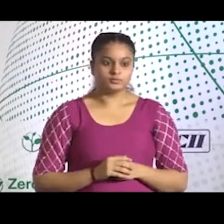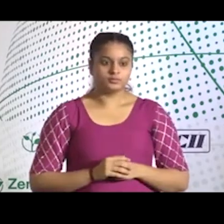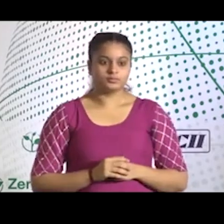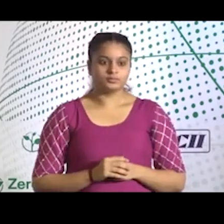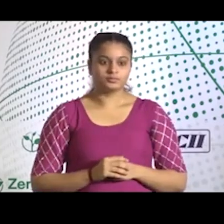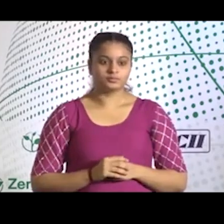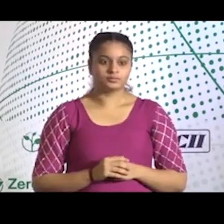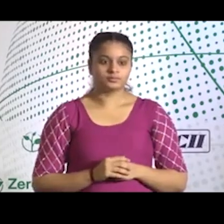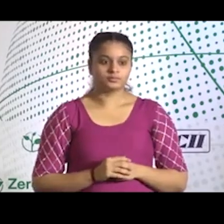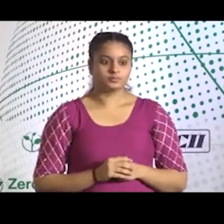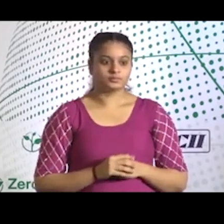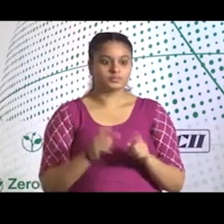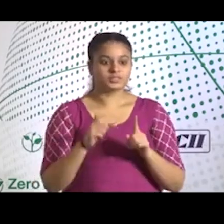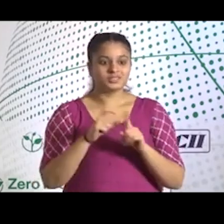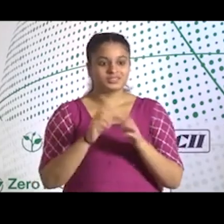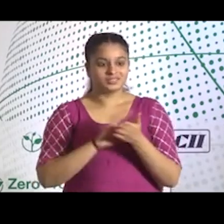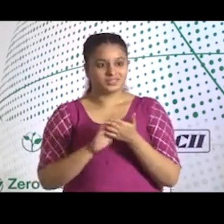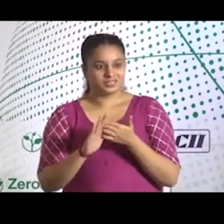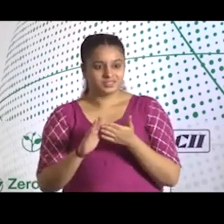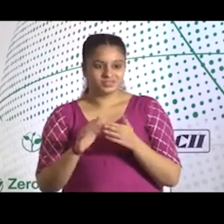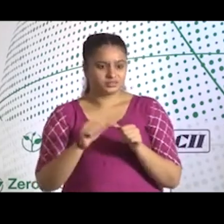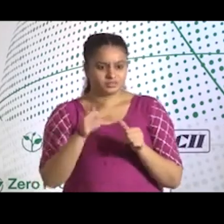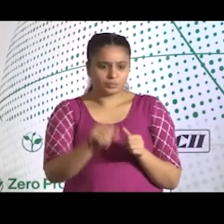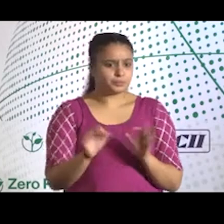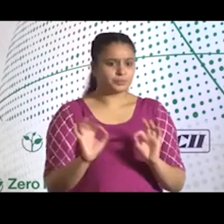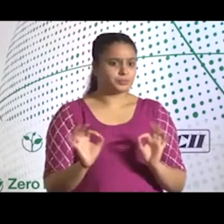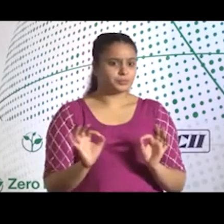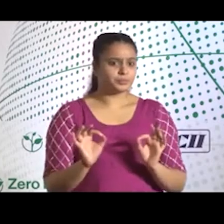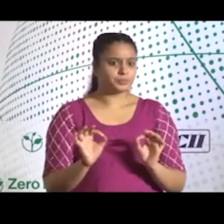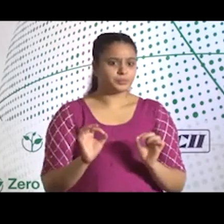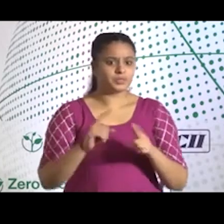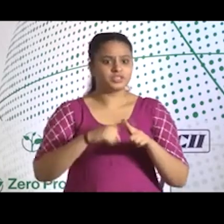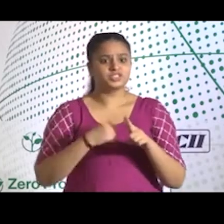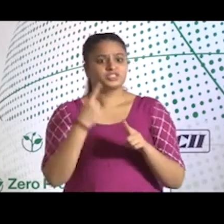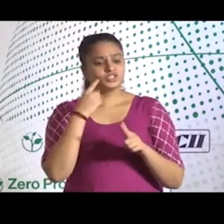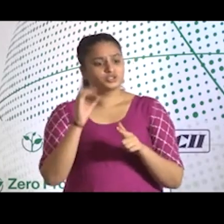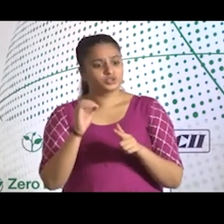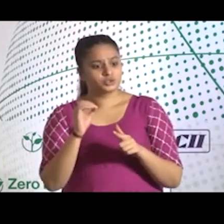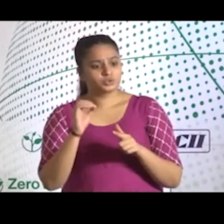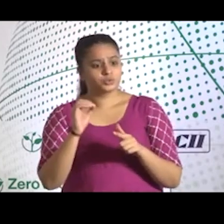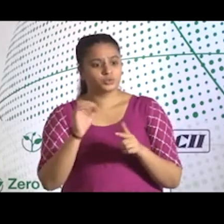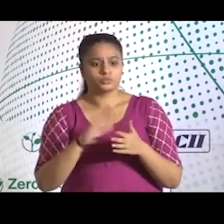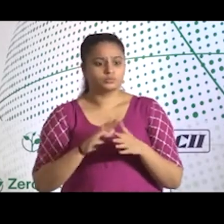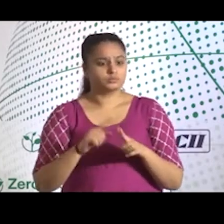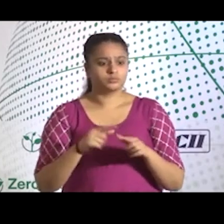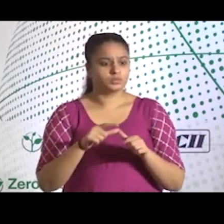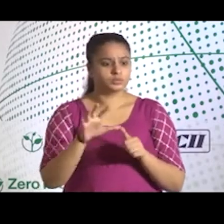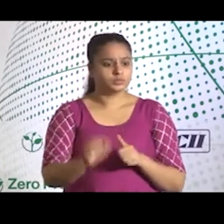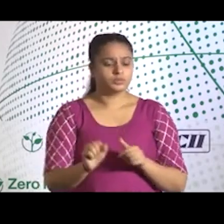Disney Hotstar not accessible. Do cinema not accessible right now.